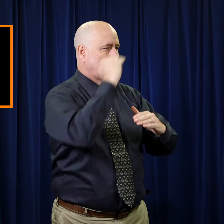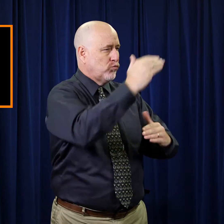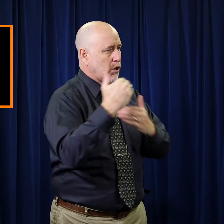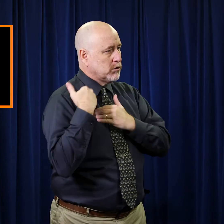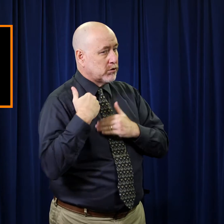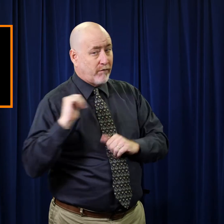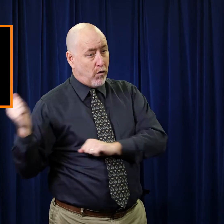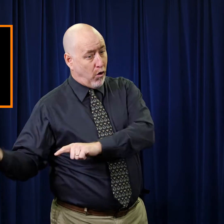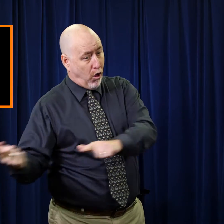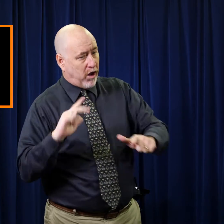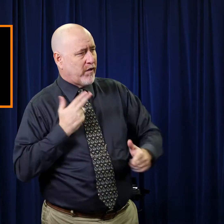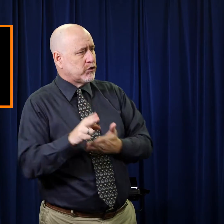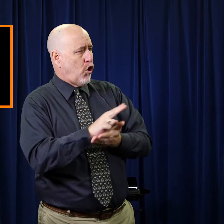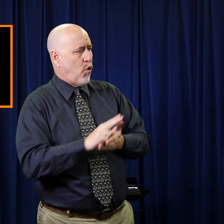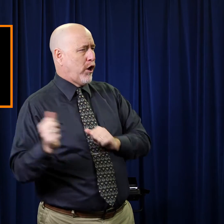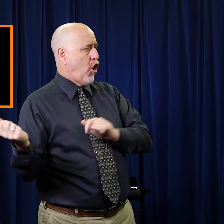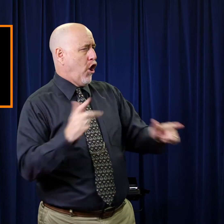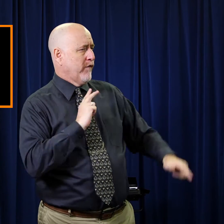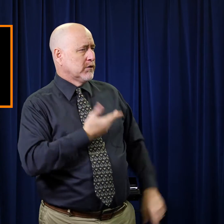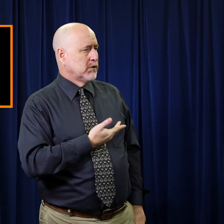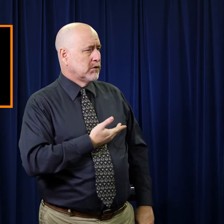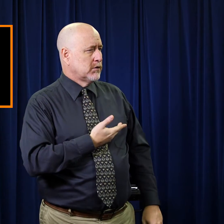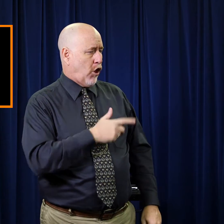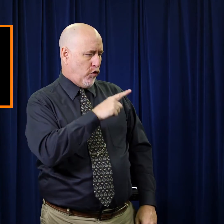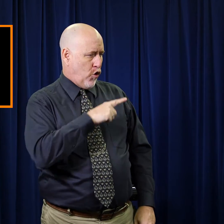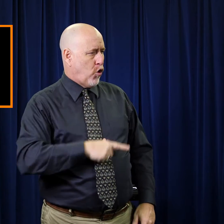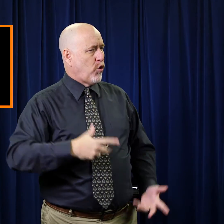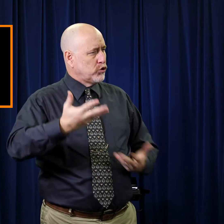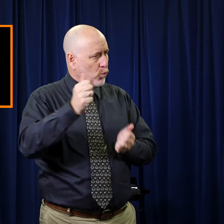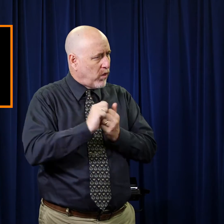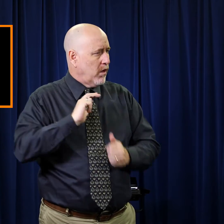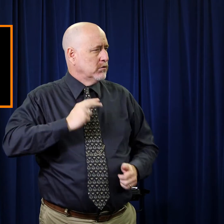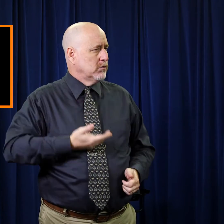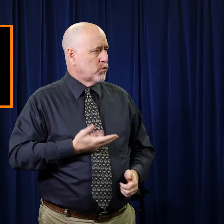For all the congregation is holy, every one of them and the Lord is among